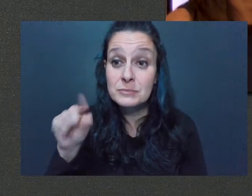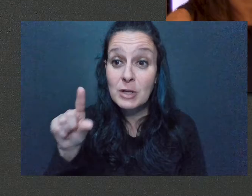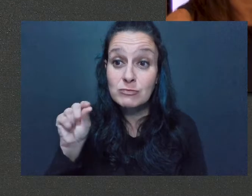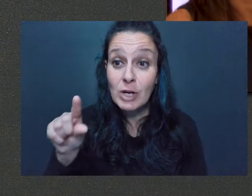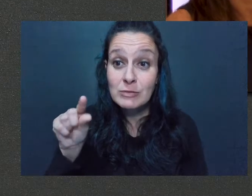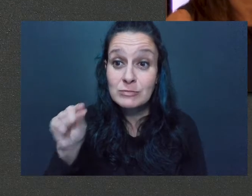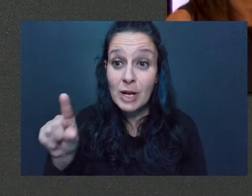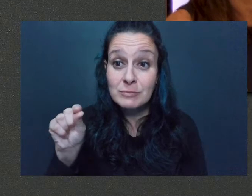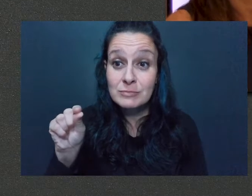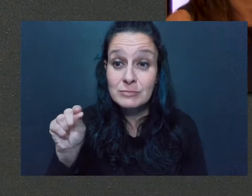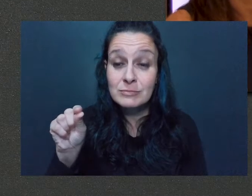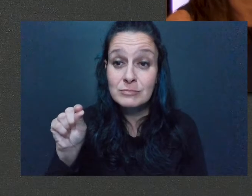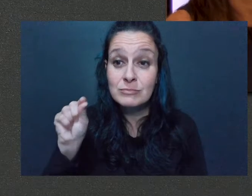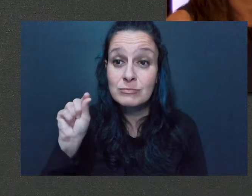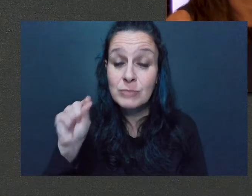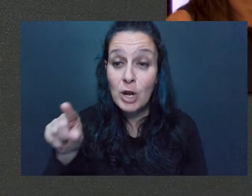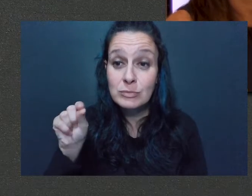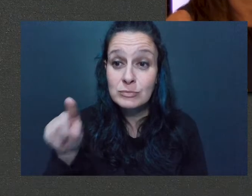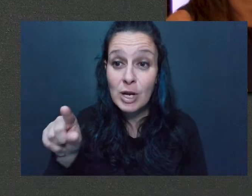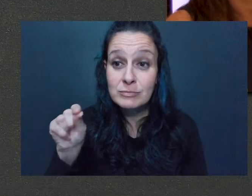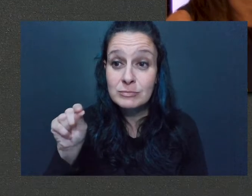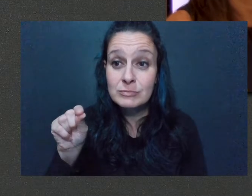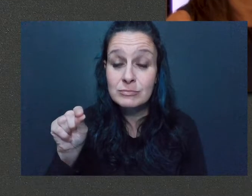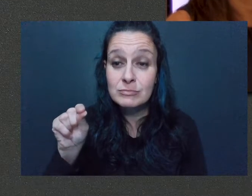[woodpecker chirping]